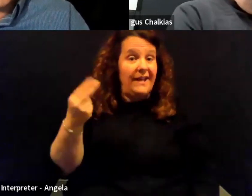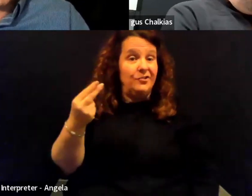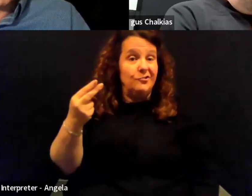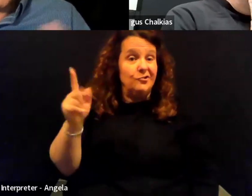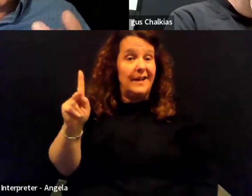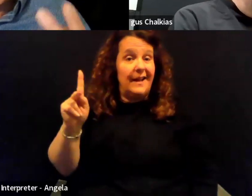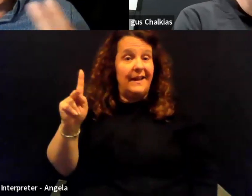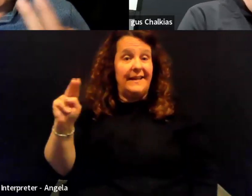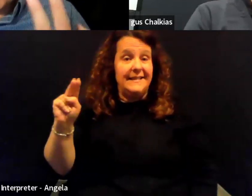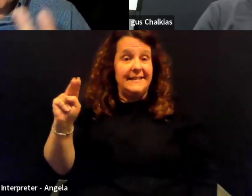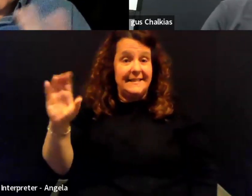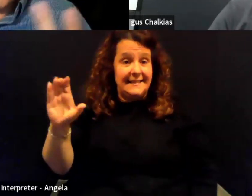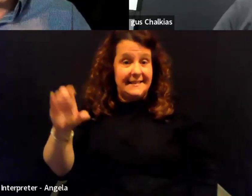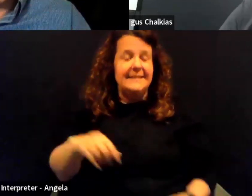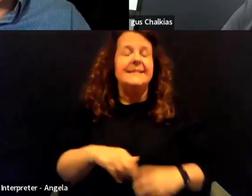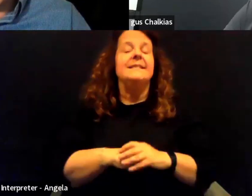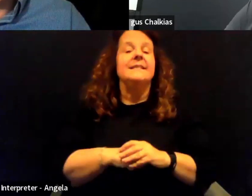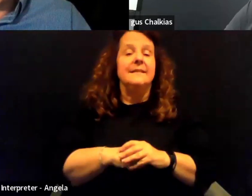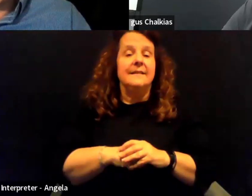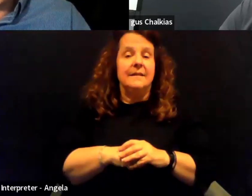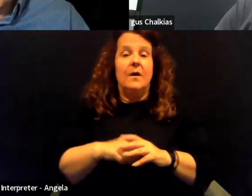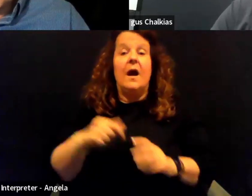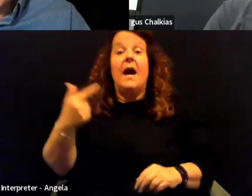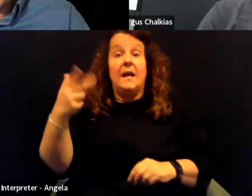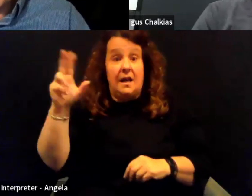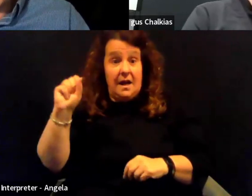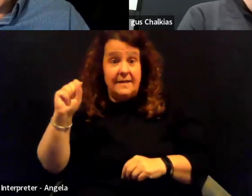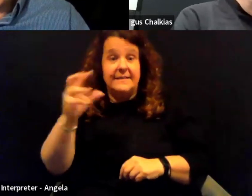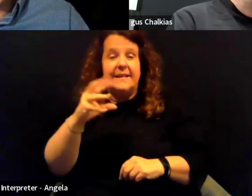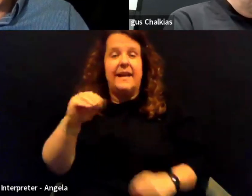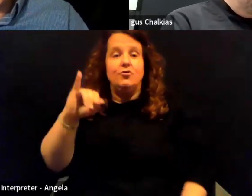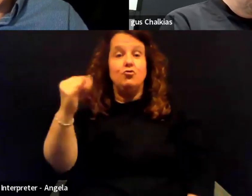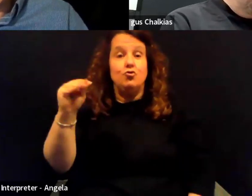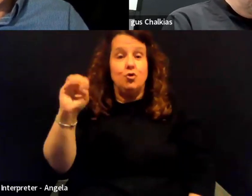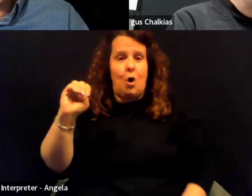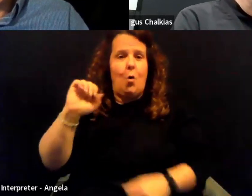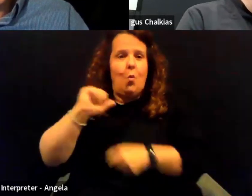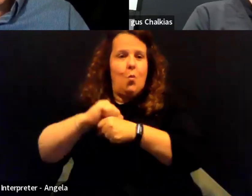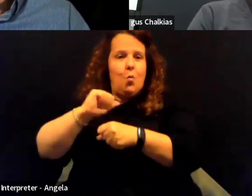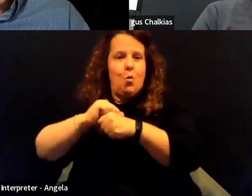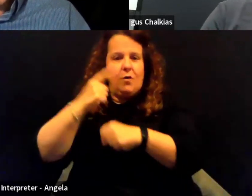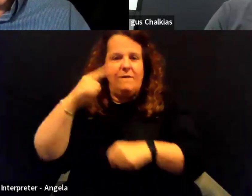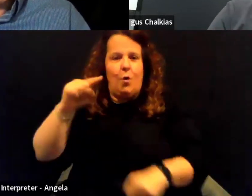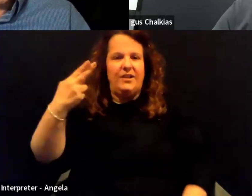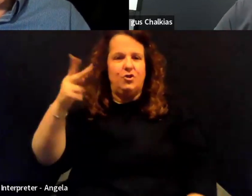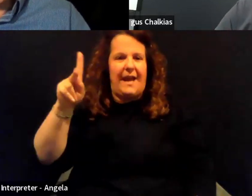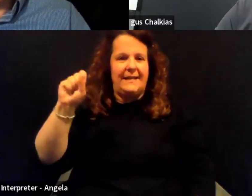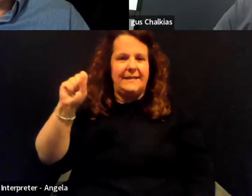Gus and Joe are employees of the organization. And, most of the individuals and, and